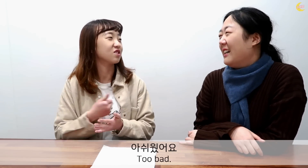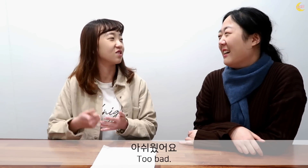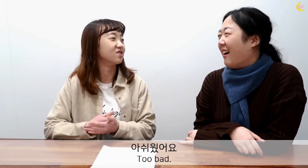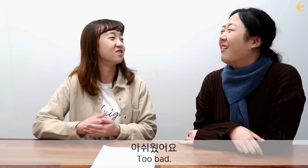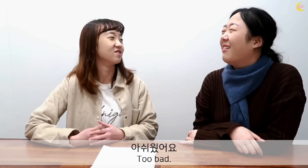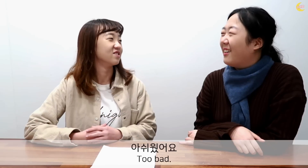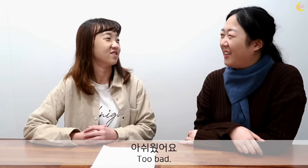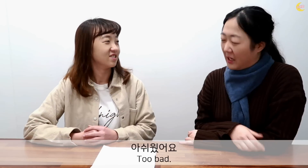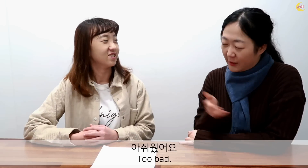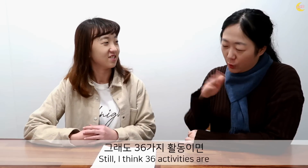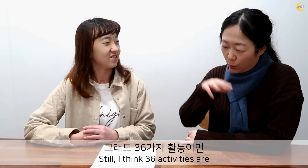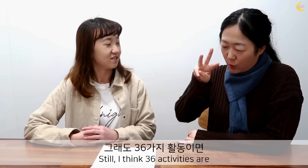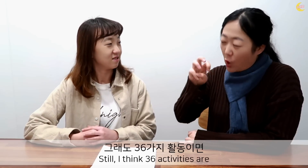Too bad.